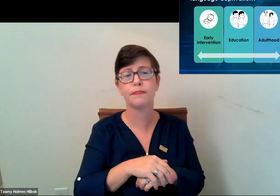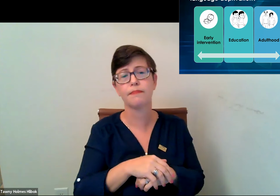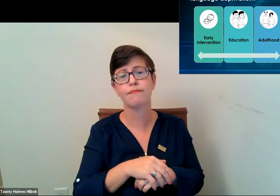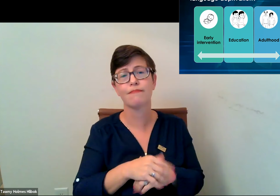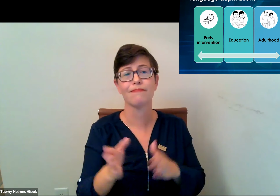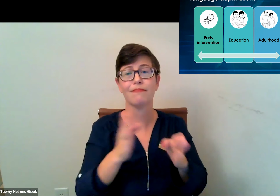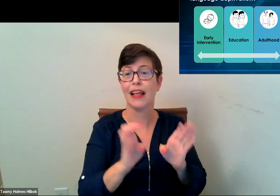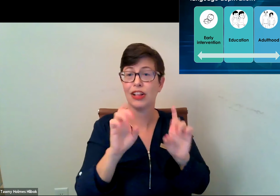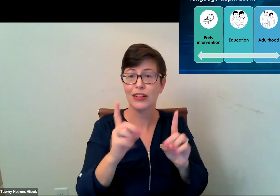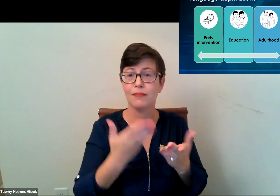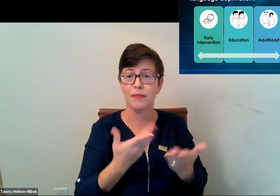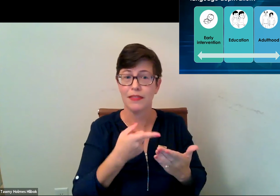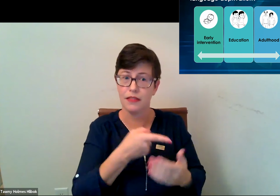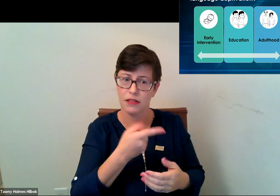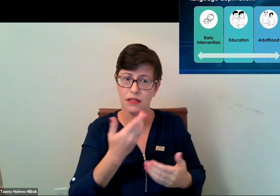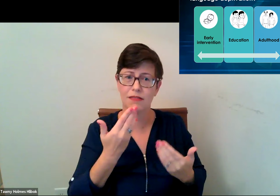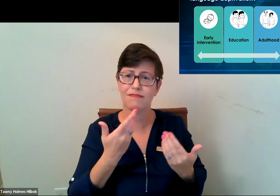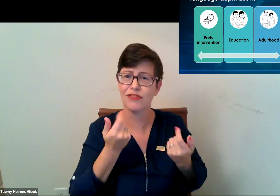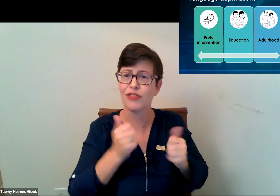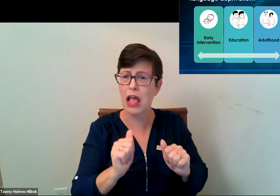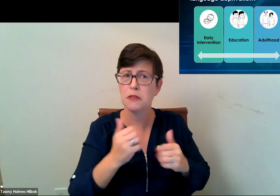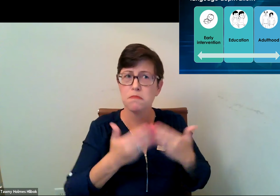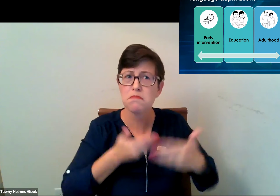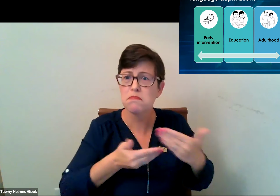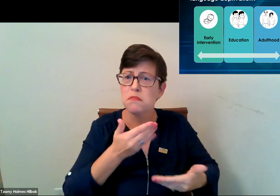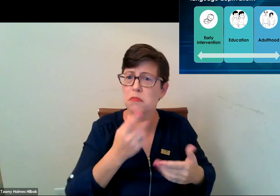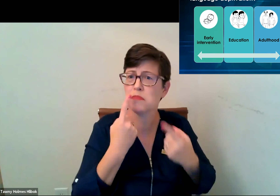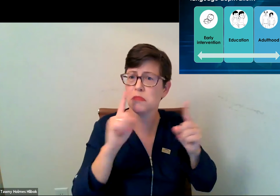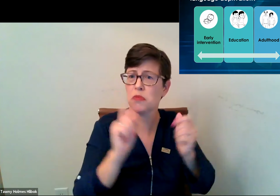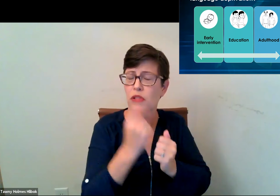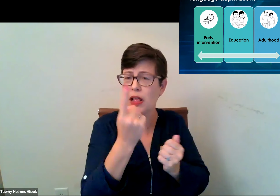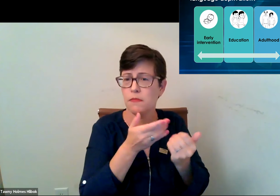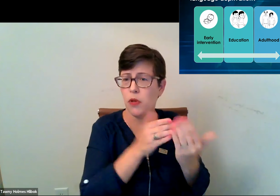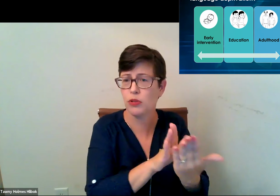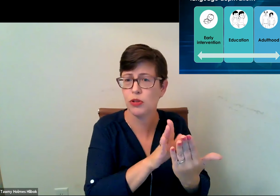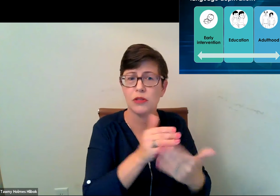That could be impacted from their language deprivation they experienced as a child, they may try to navigate.